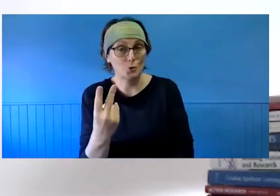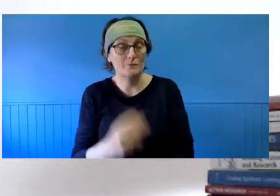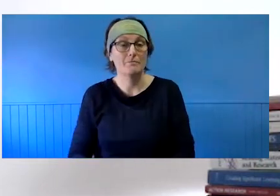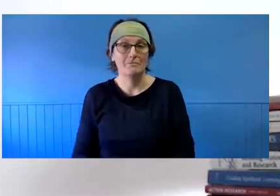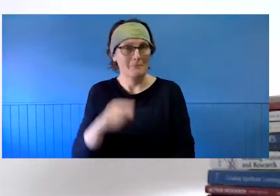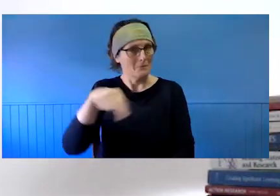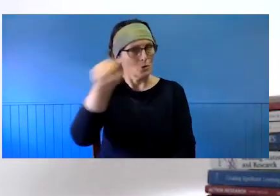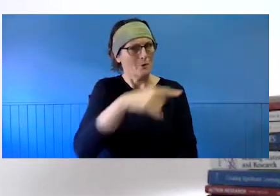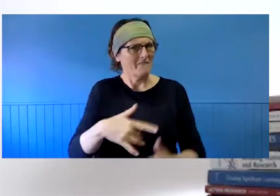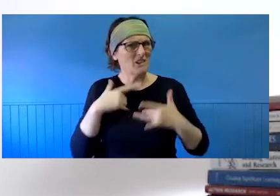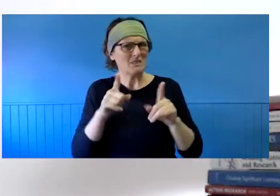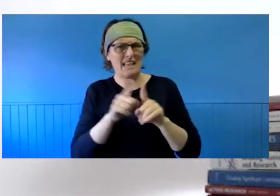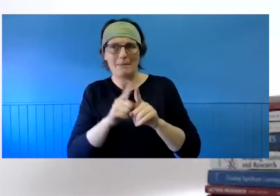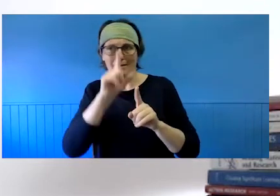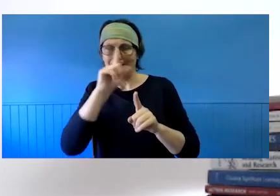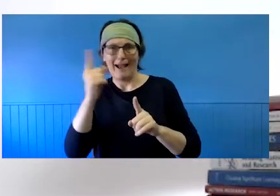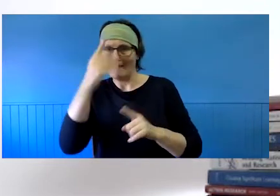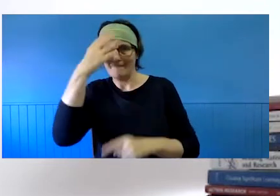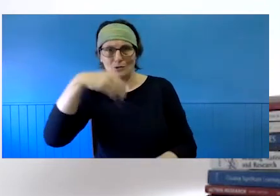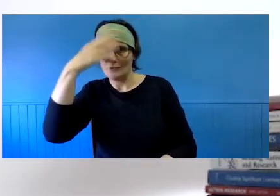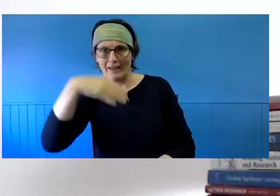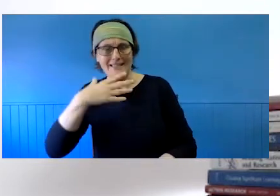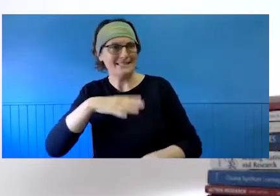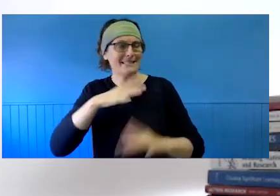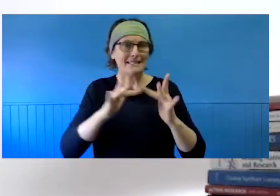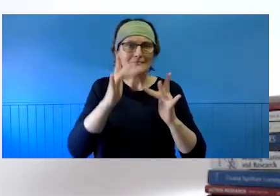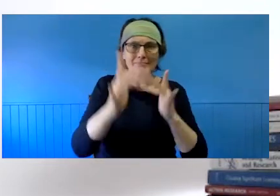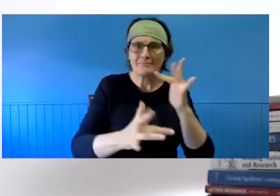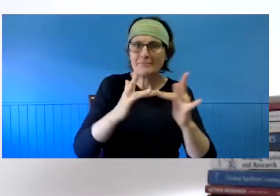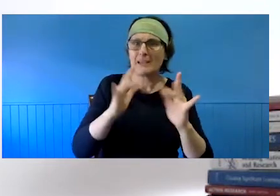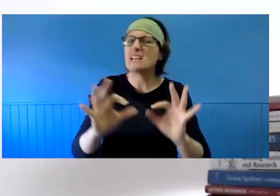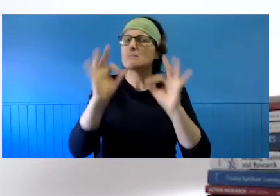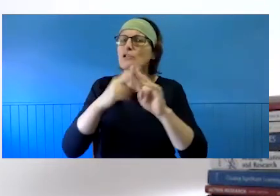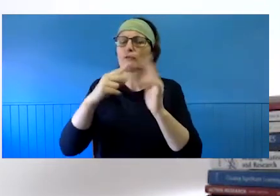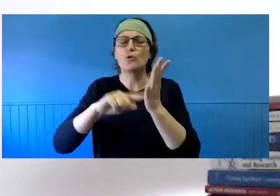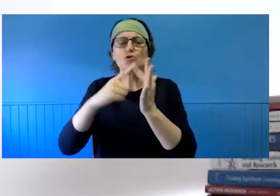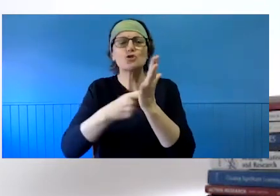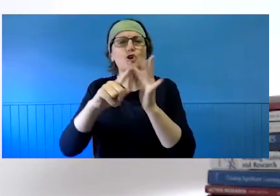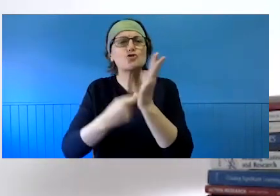similar situation, especially at the tertiary level, how we're addressing that.